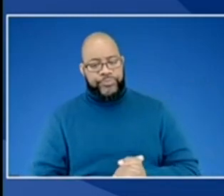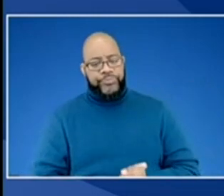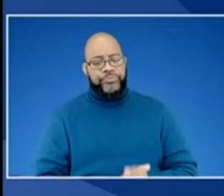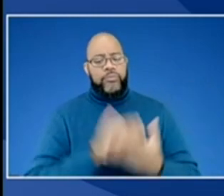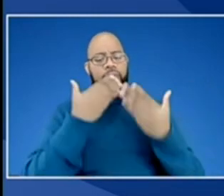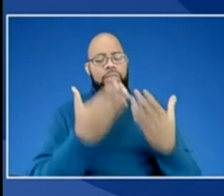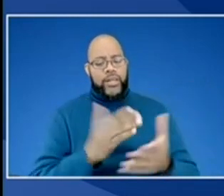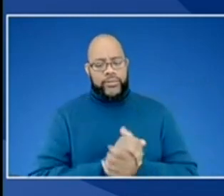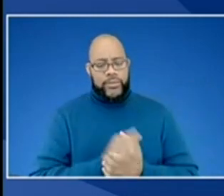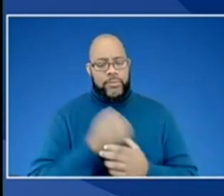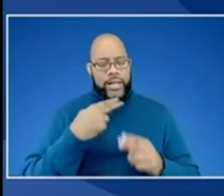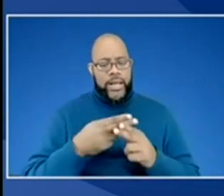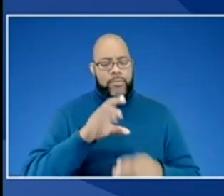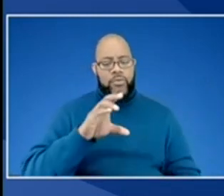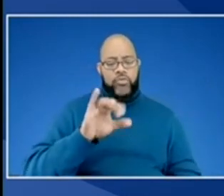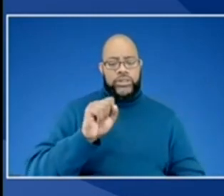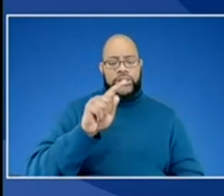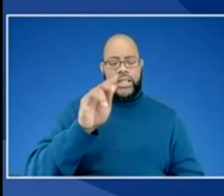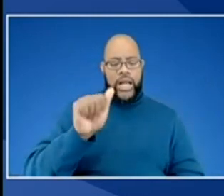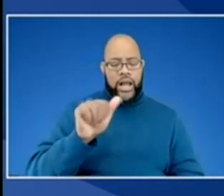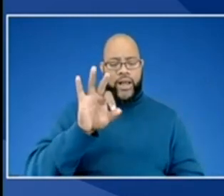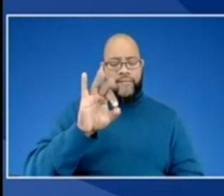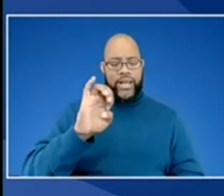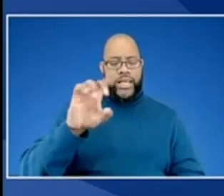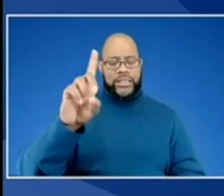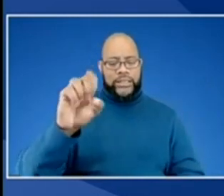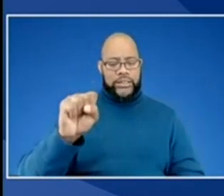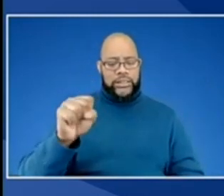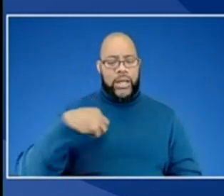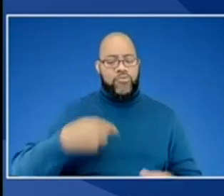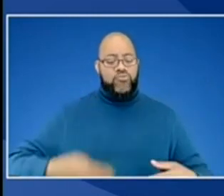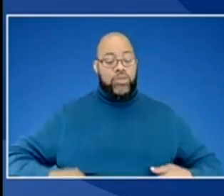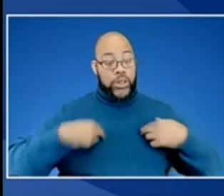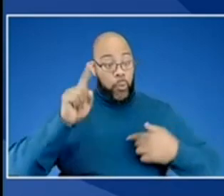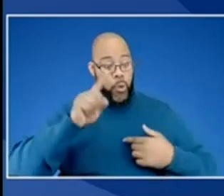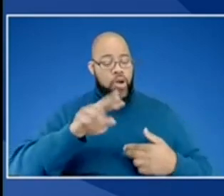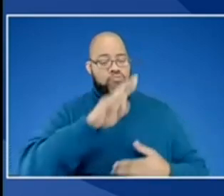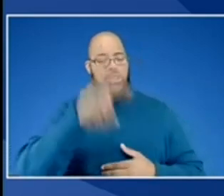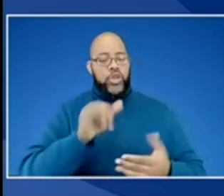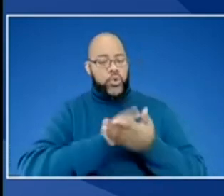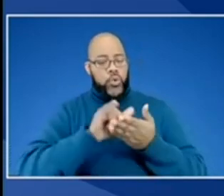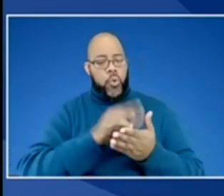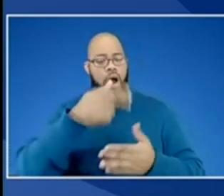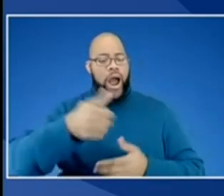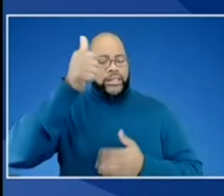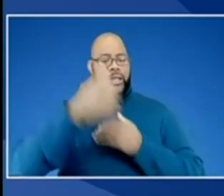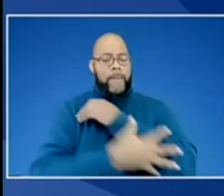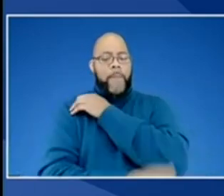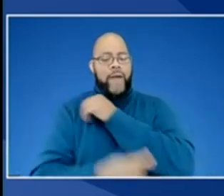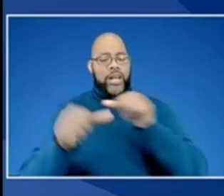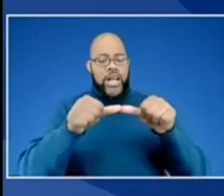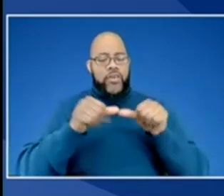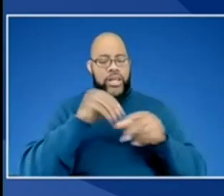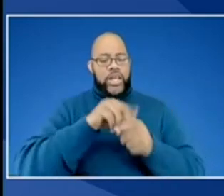My name is Christina Fields. I'm a resident of Rochester, New York, in one of the highest poverty neighborhoods in the United States.